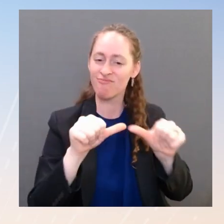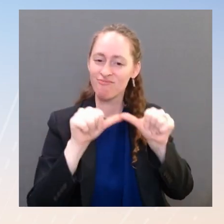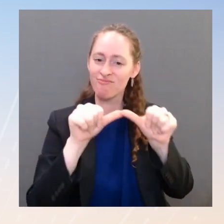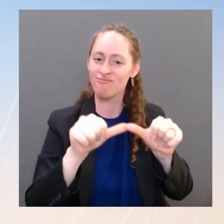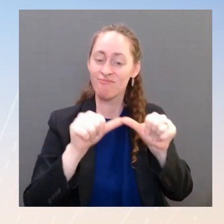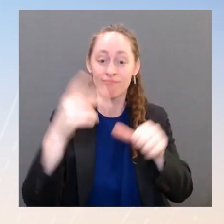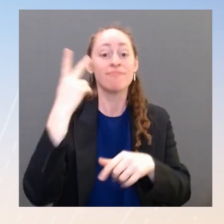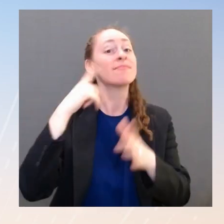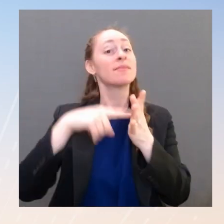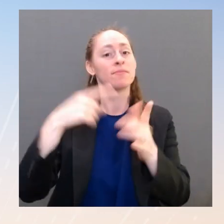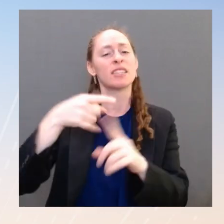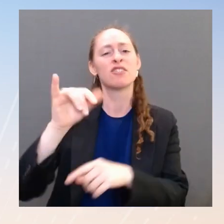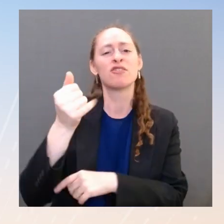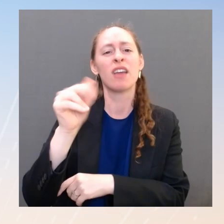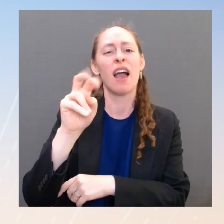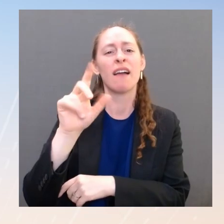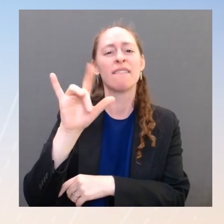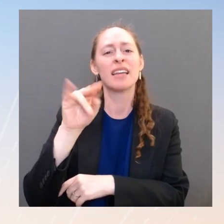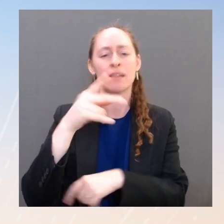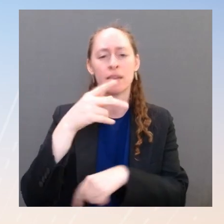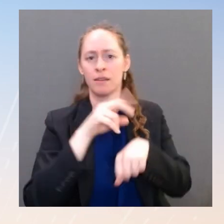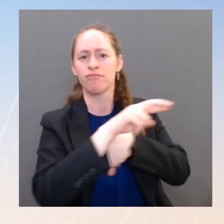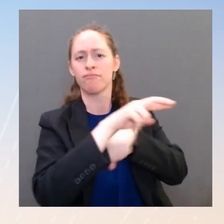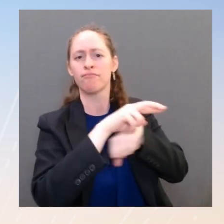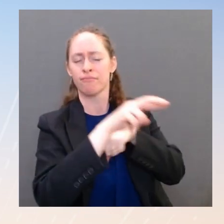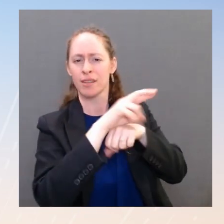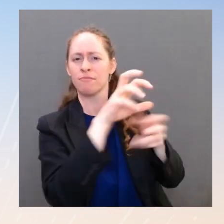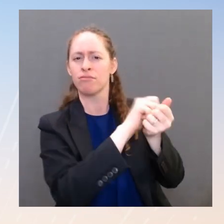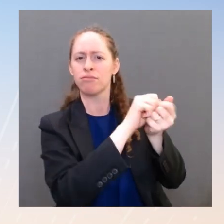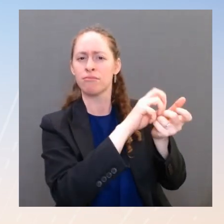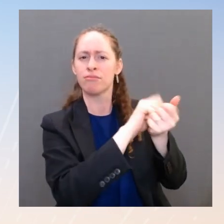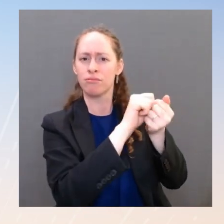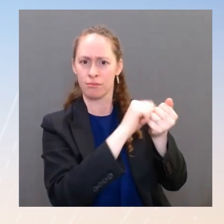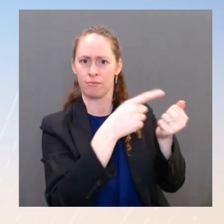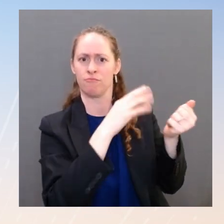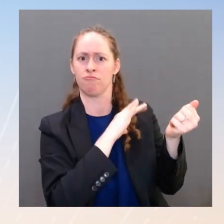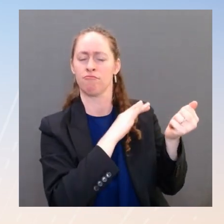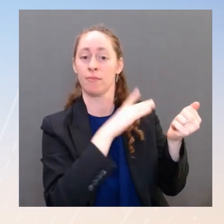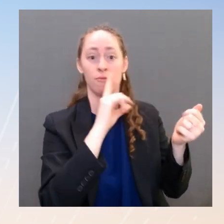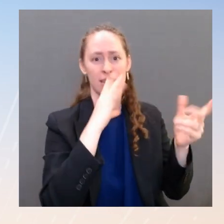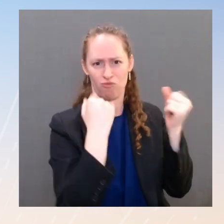that can hit targets up to 2.5 miles away. They're highly lethal and we've sent over